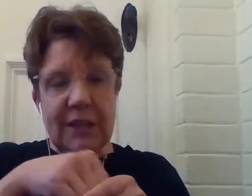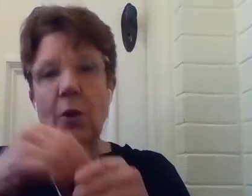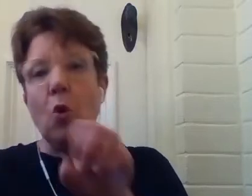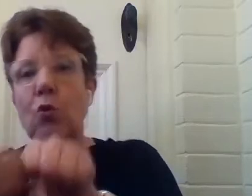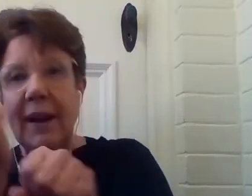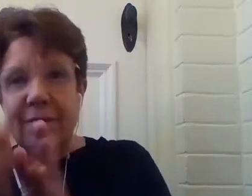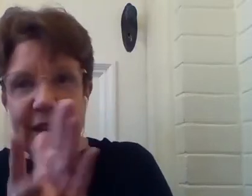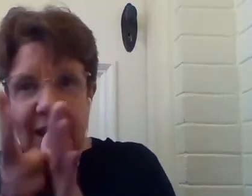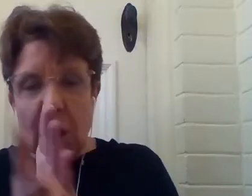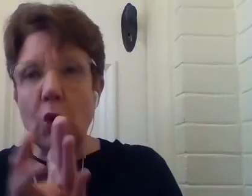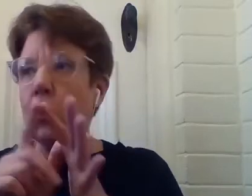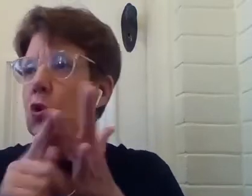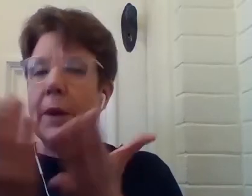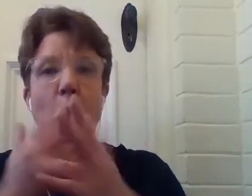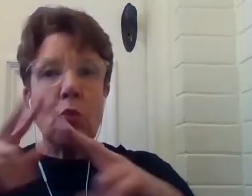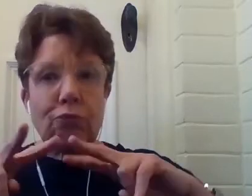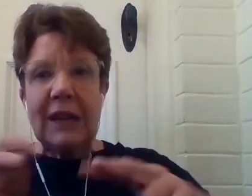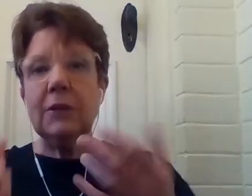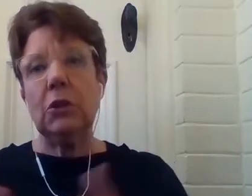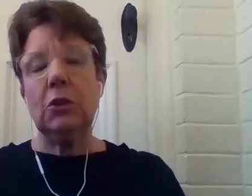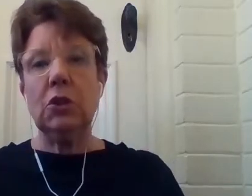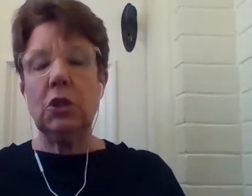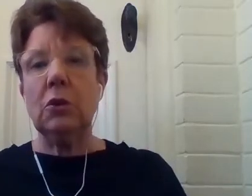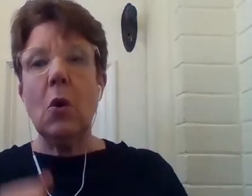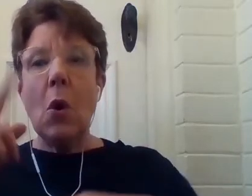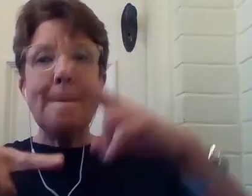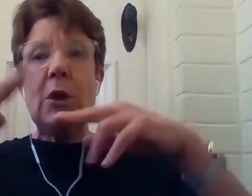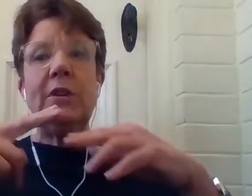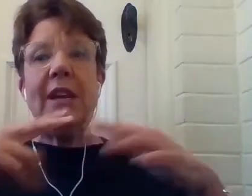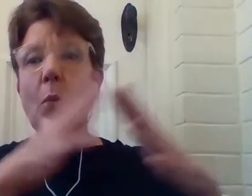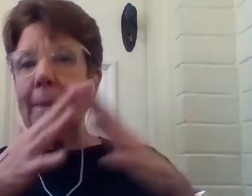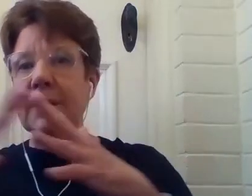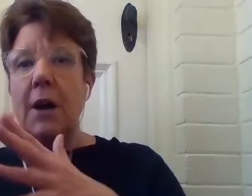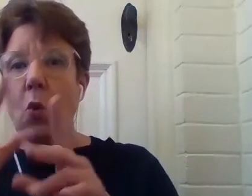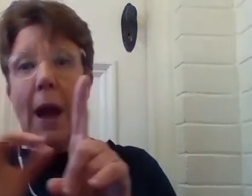doing more research or building or updating a website. All of that can